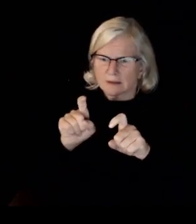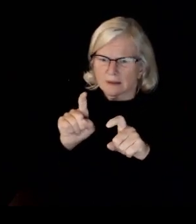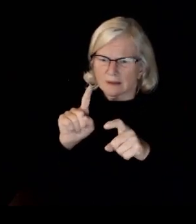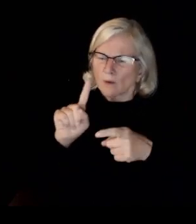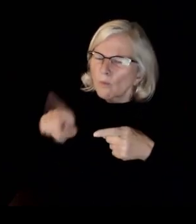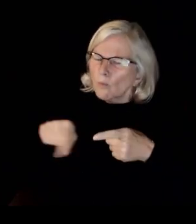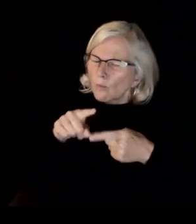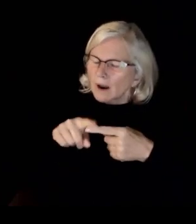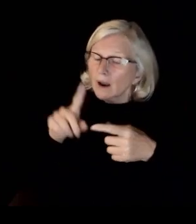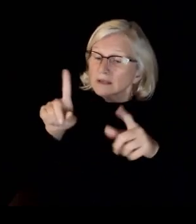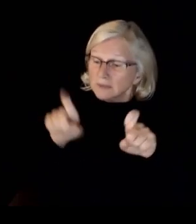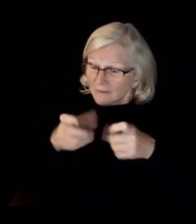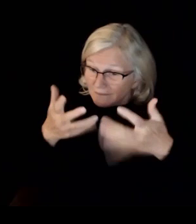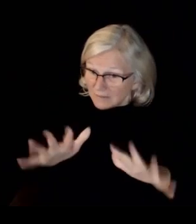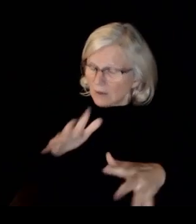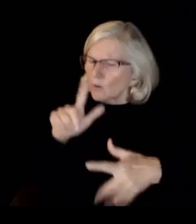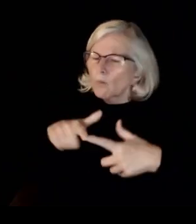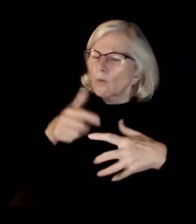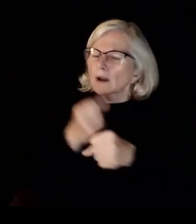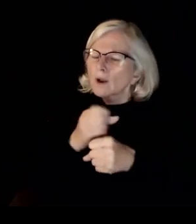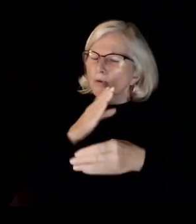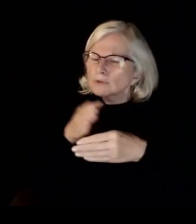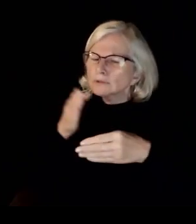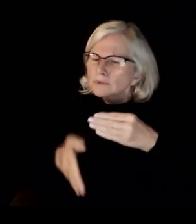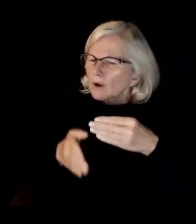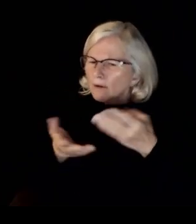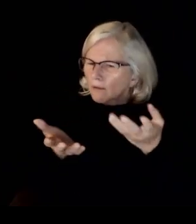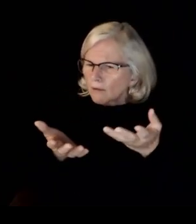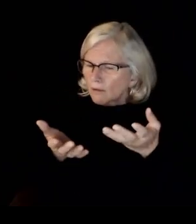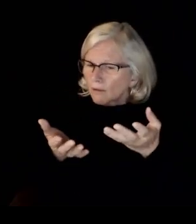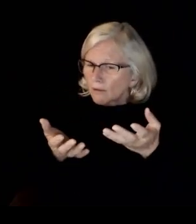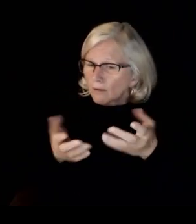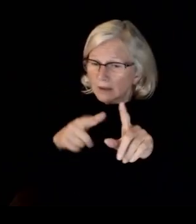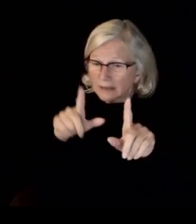when we were seeing our capacity start to really grow and um anywhere between two and